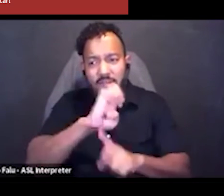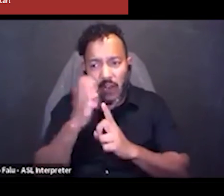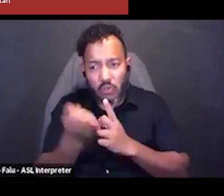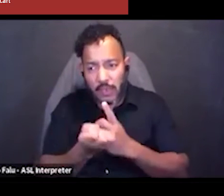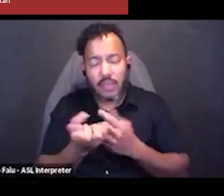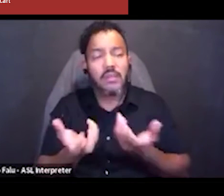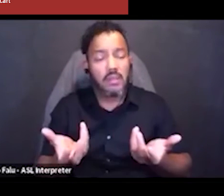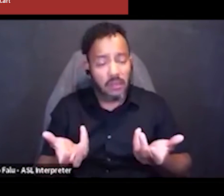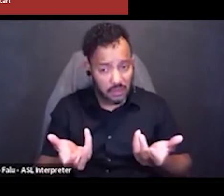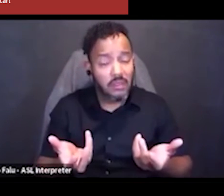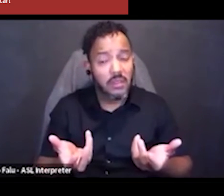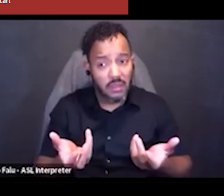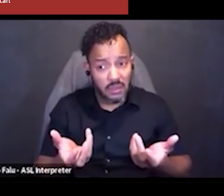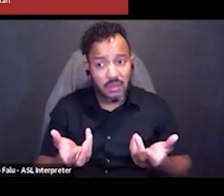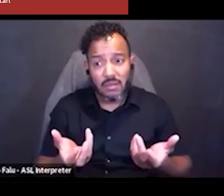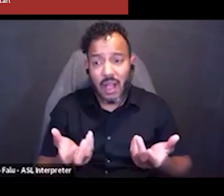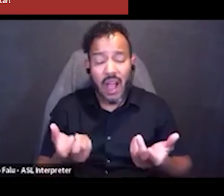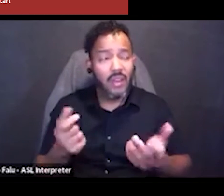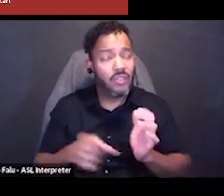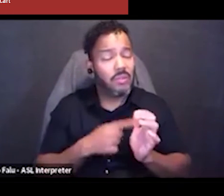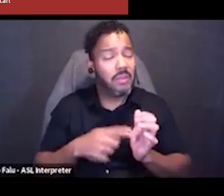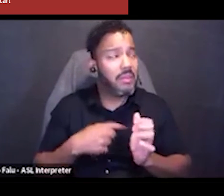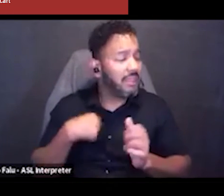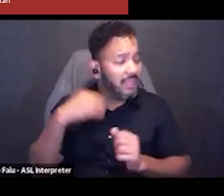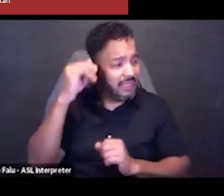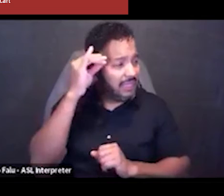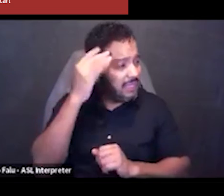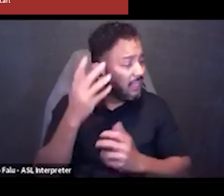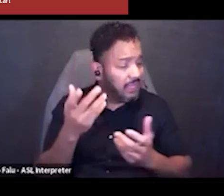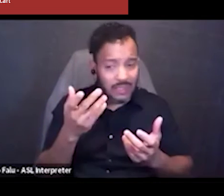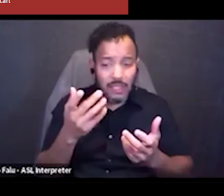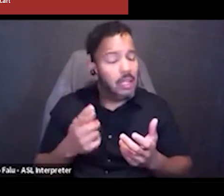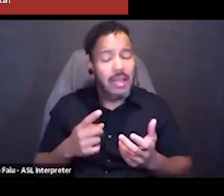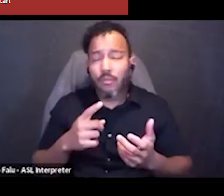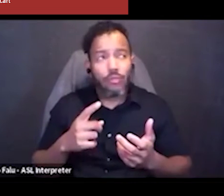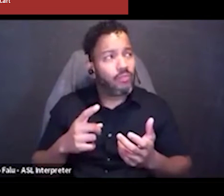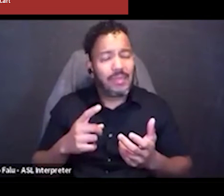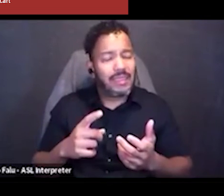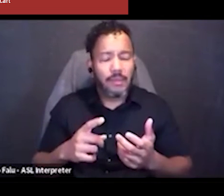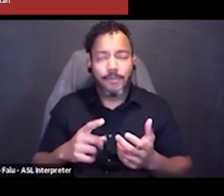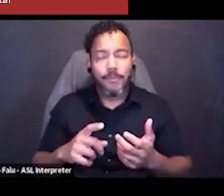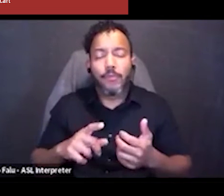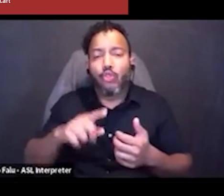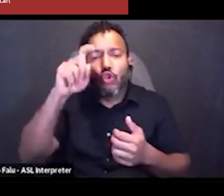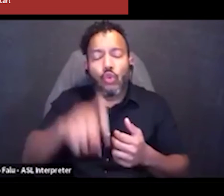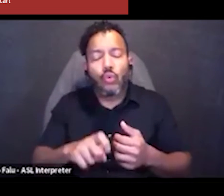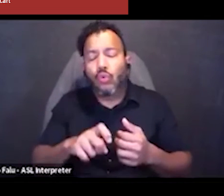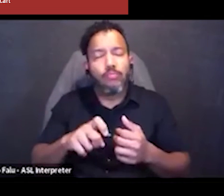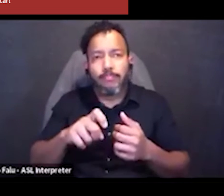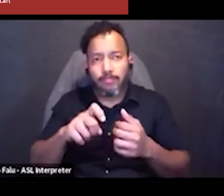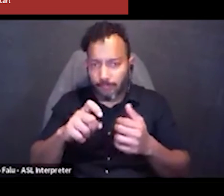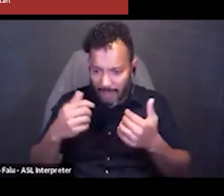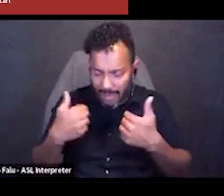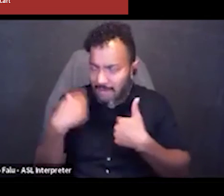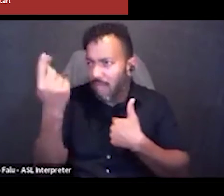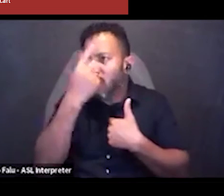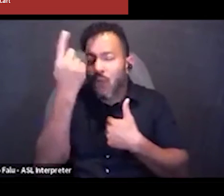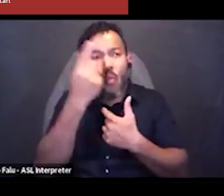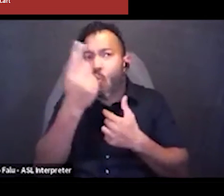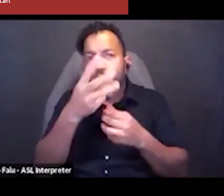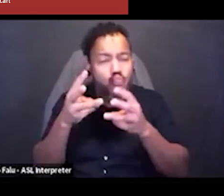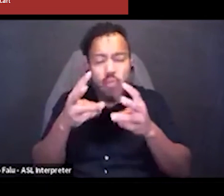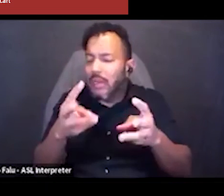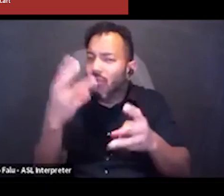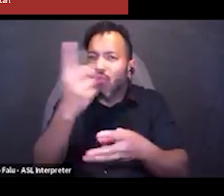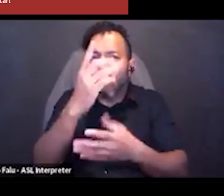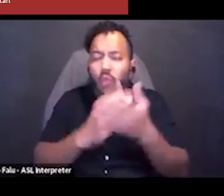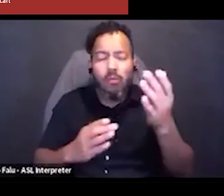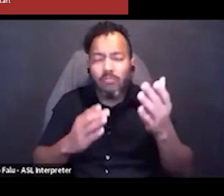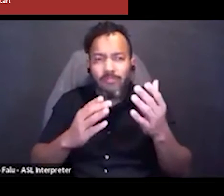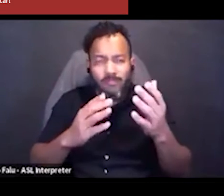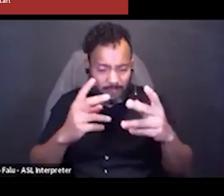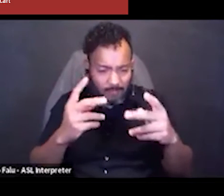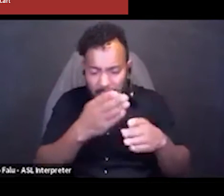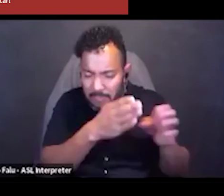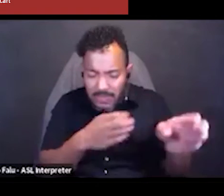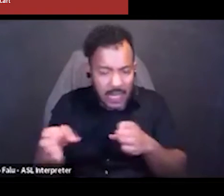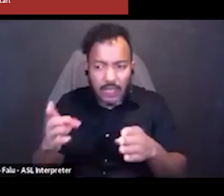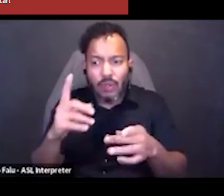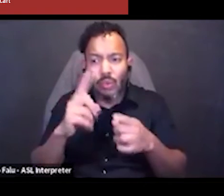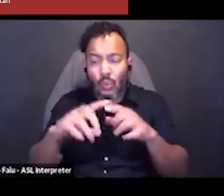I'm like there has to be more that this administration is doing.